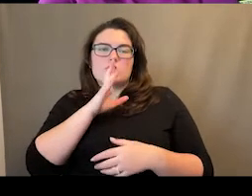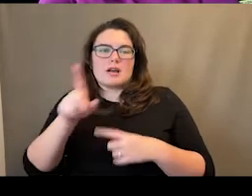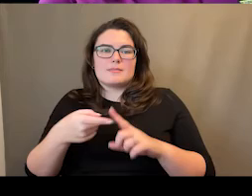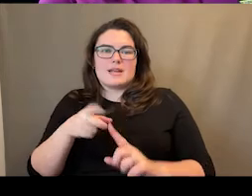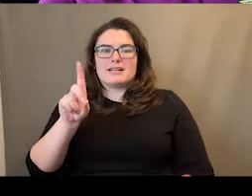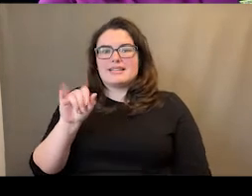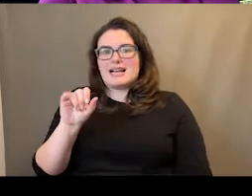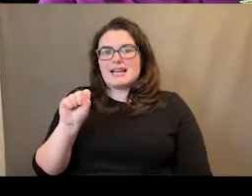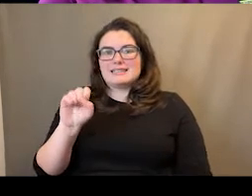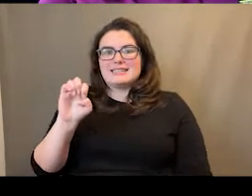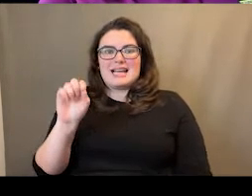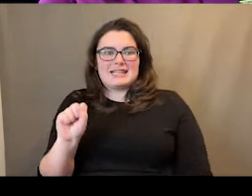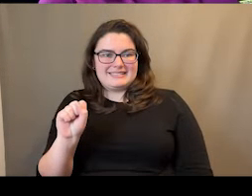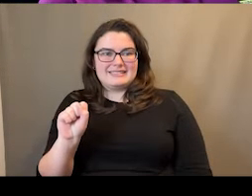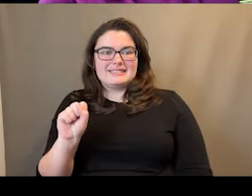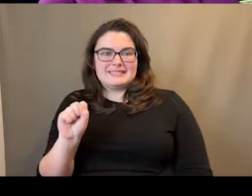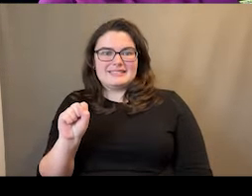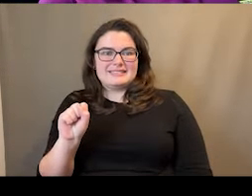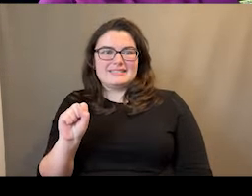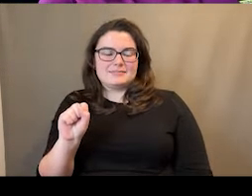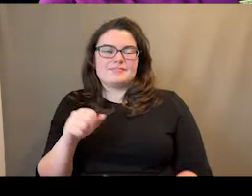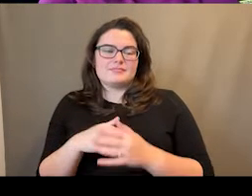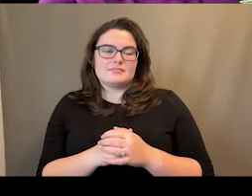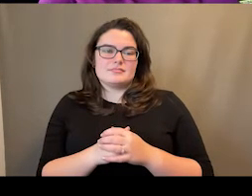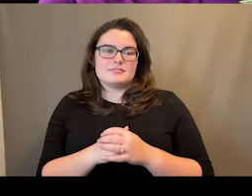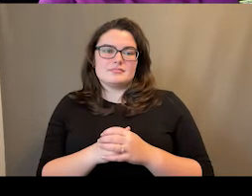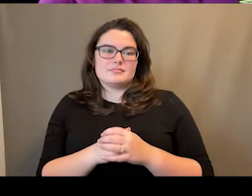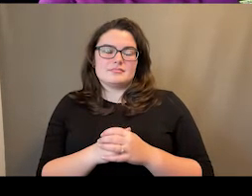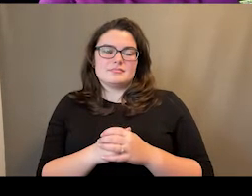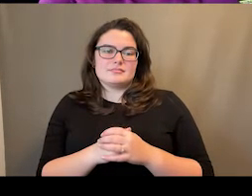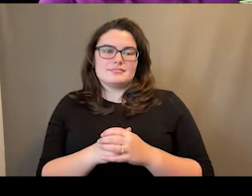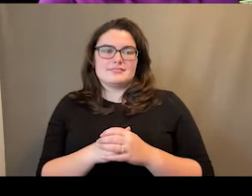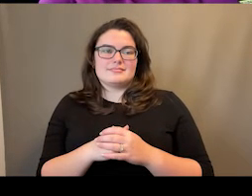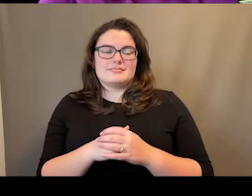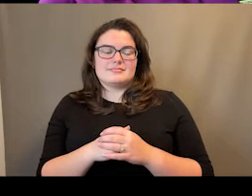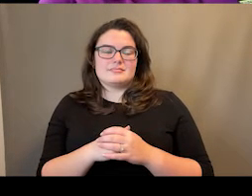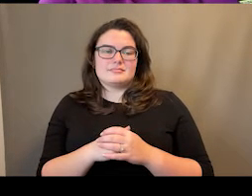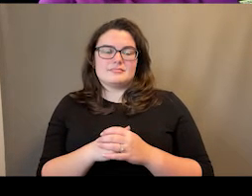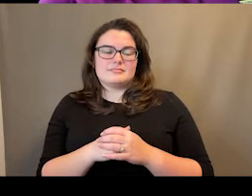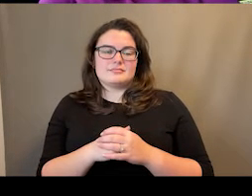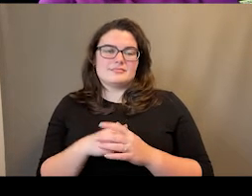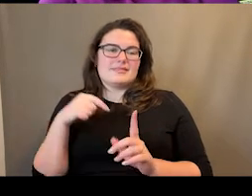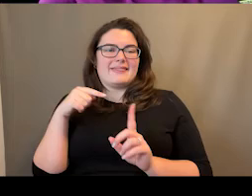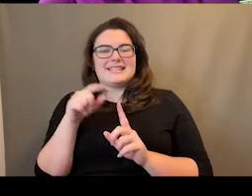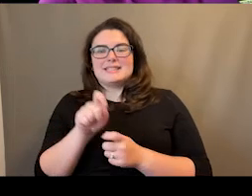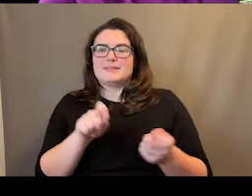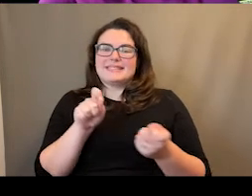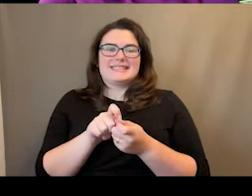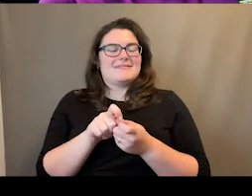It's Dynamics of Integrated Socio-Economic Systems. This particular cross-directorate program